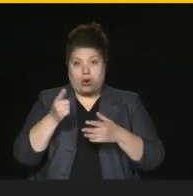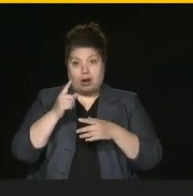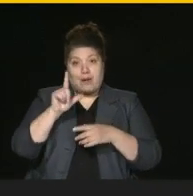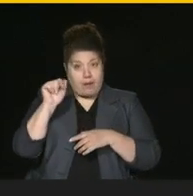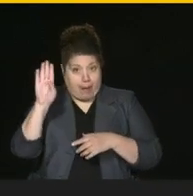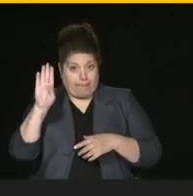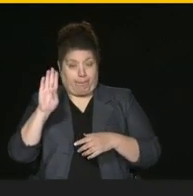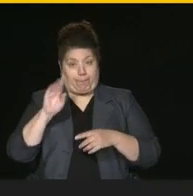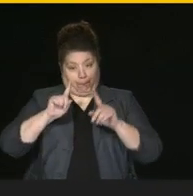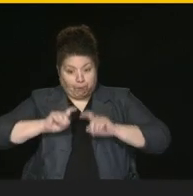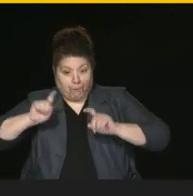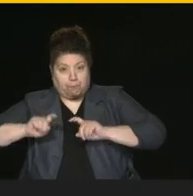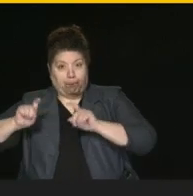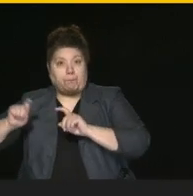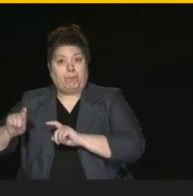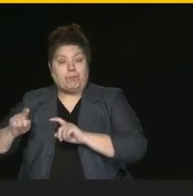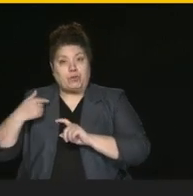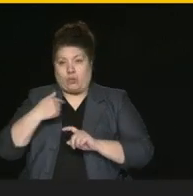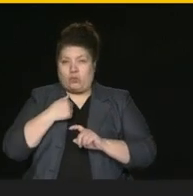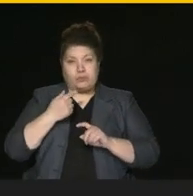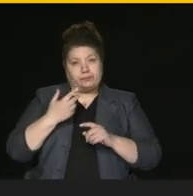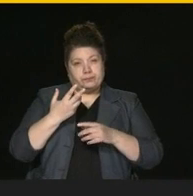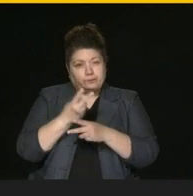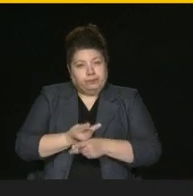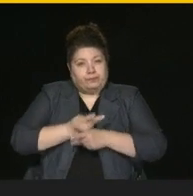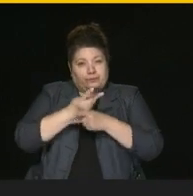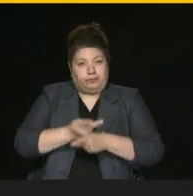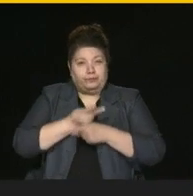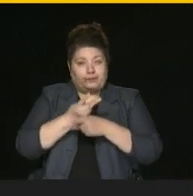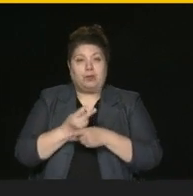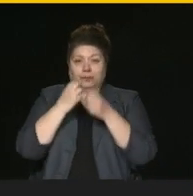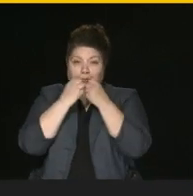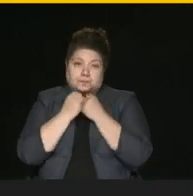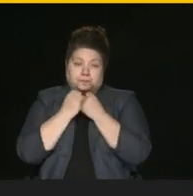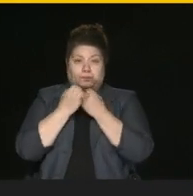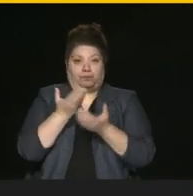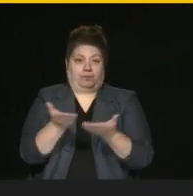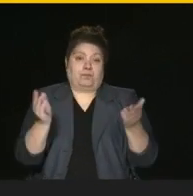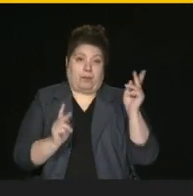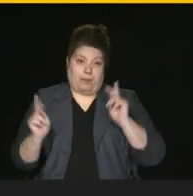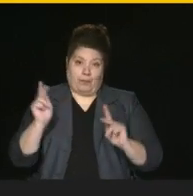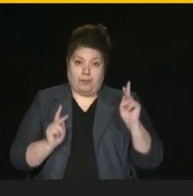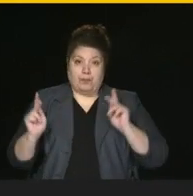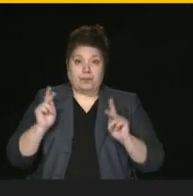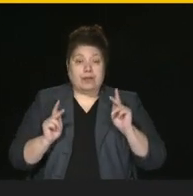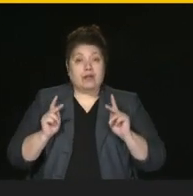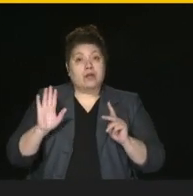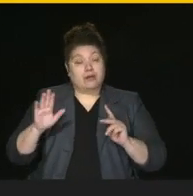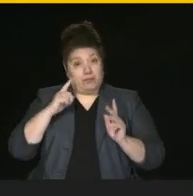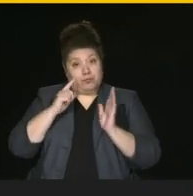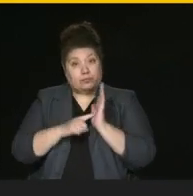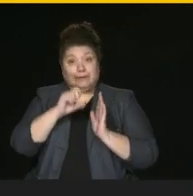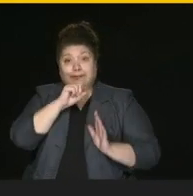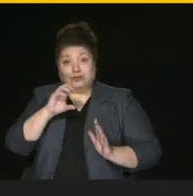LABORATORY CAPACITY, THAT WE NEED TO DO OUR BEST EFFORTS TO PROTECT OUR MOST VULNERABLE